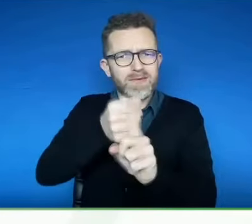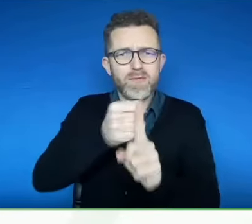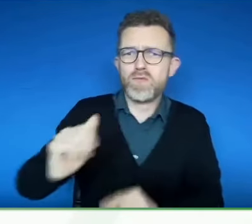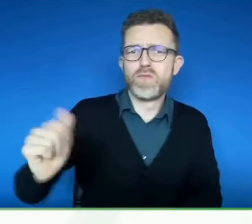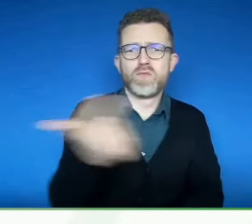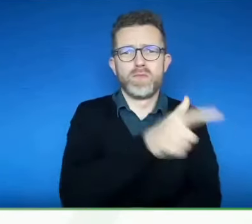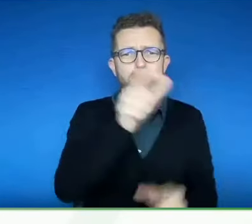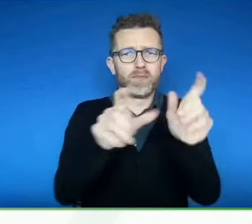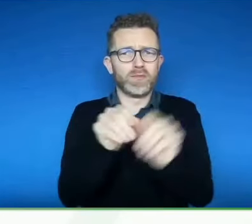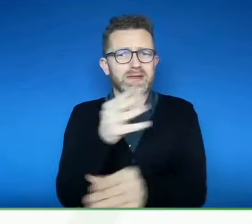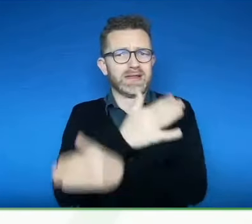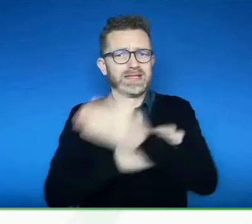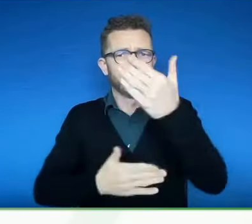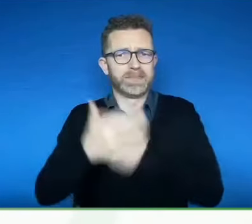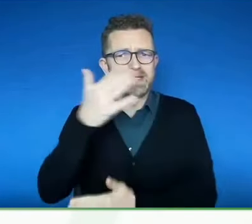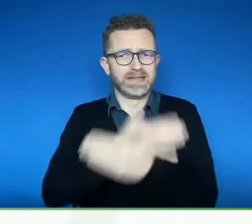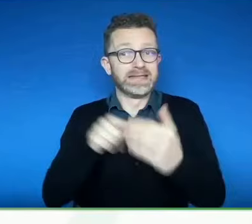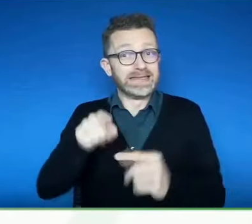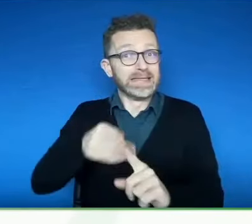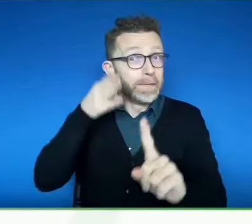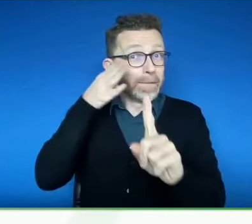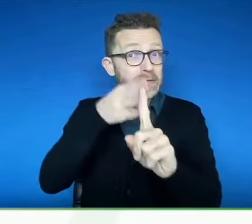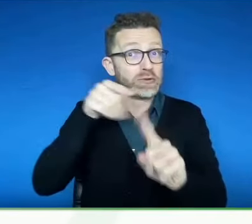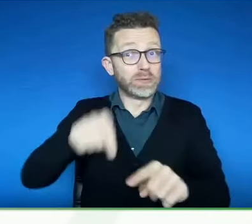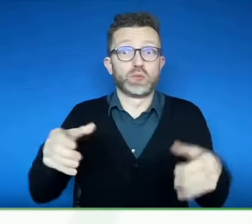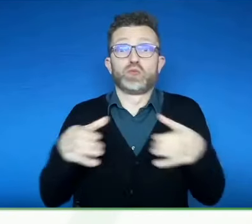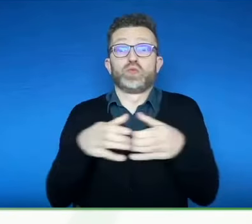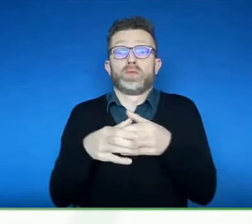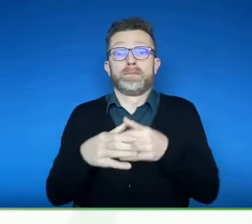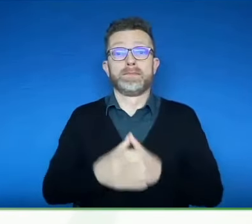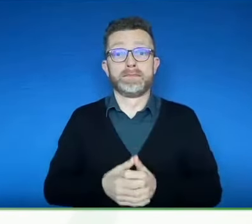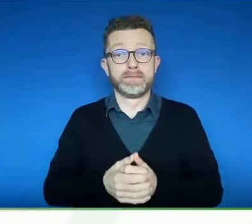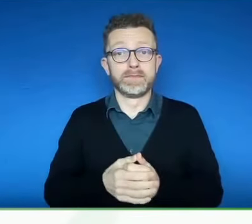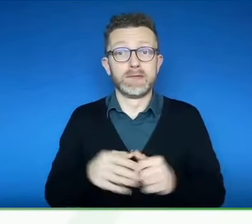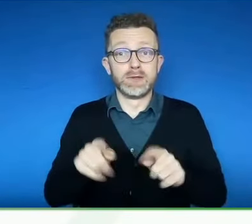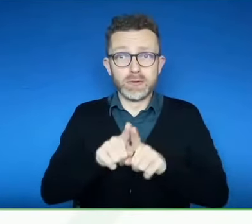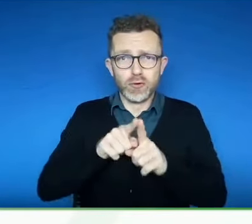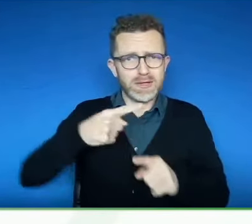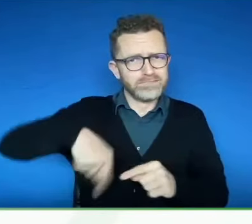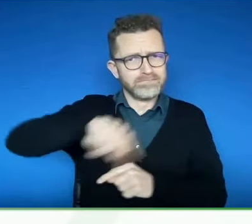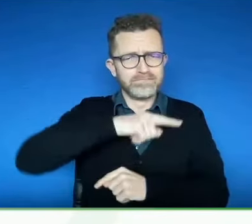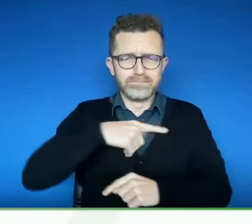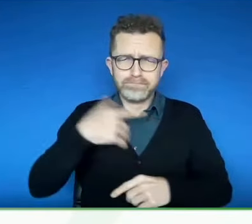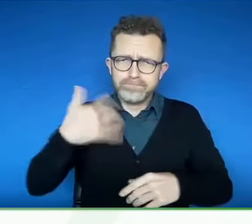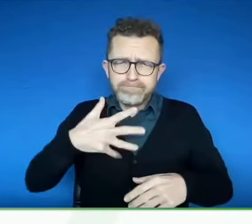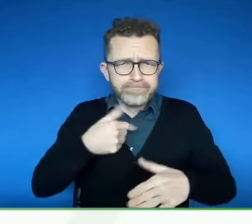expert consultants on policy which is one of the most impactful outcomes of this moves.